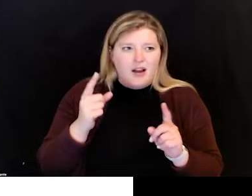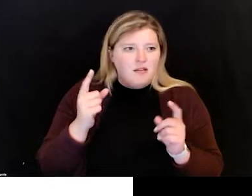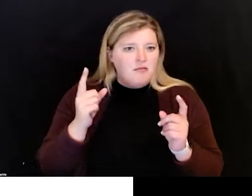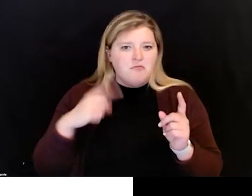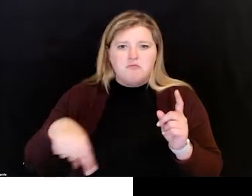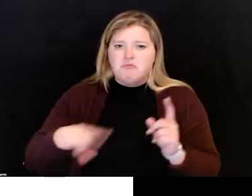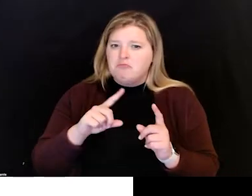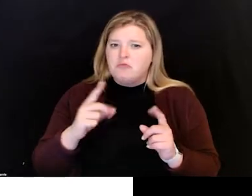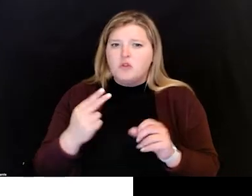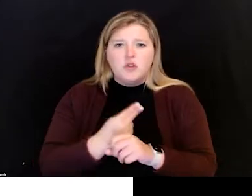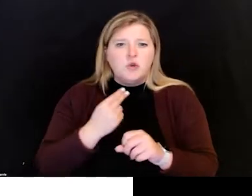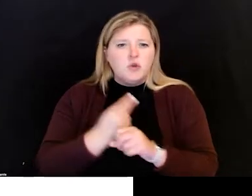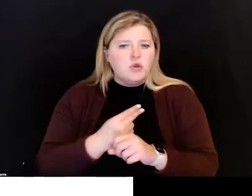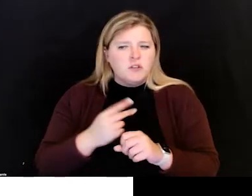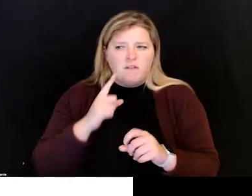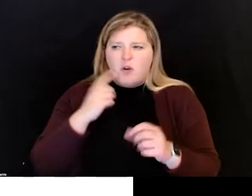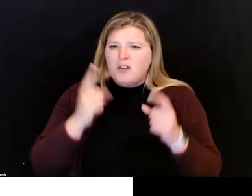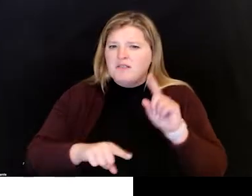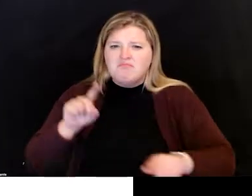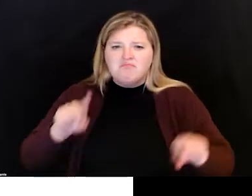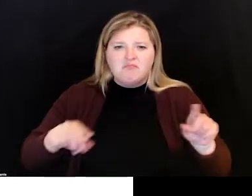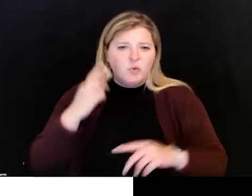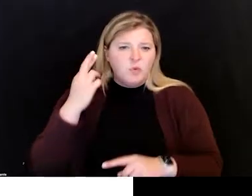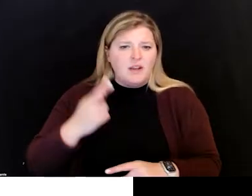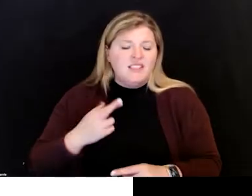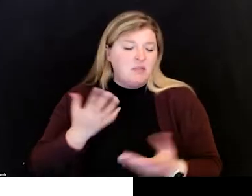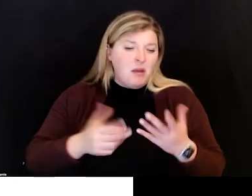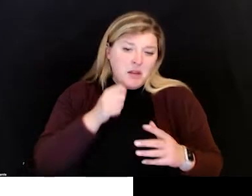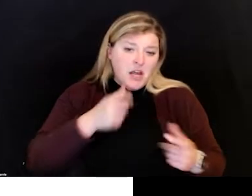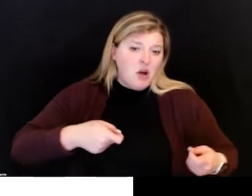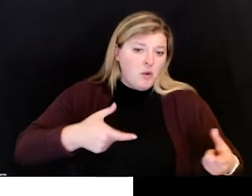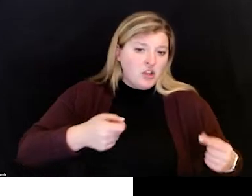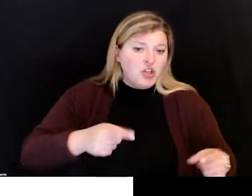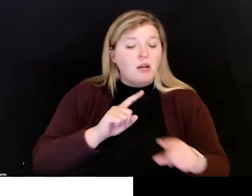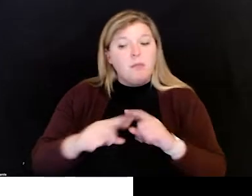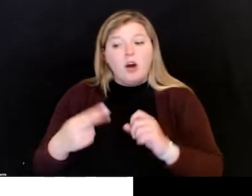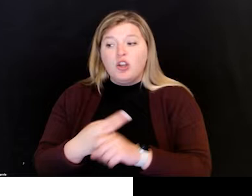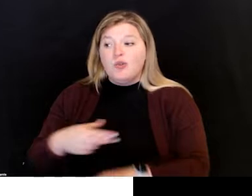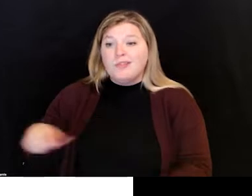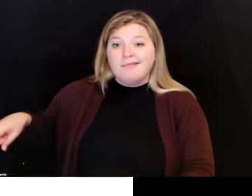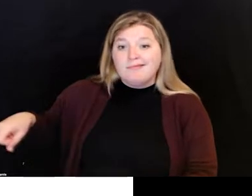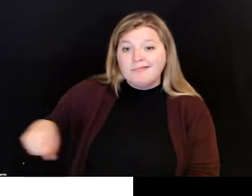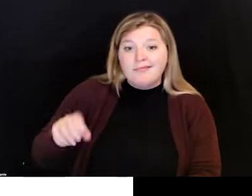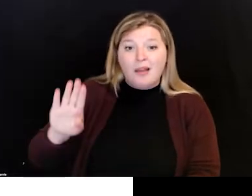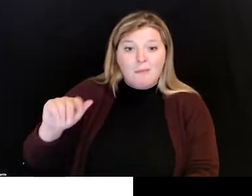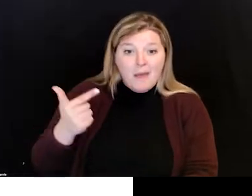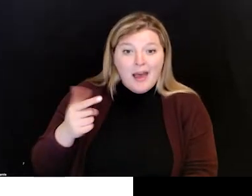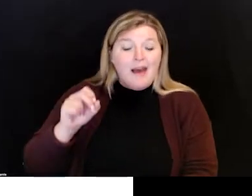We might be pushing a stroller, pulling a suitcase. It's easier to navigate when you're carrying heavy items,